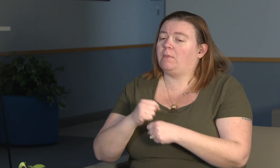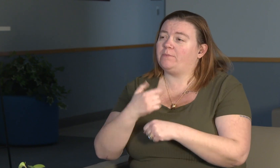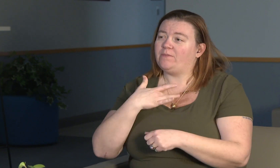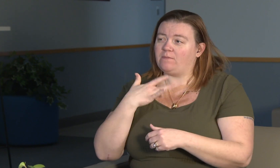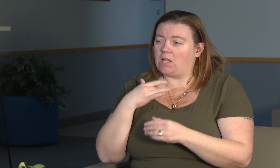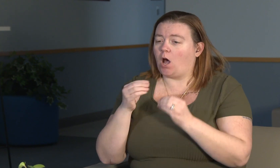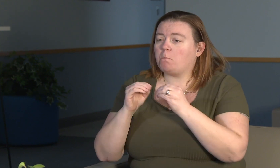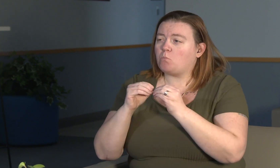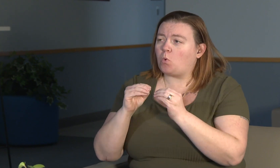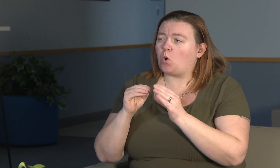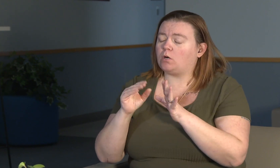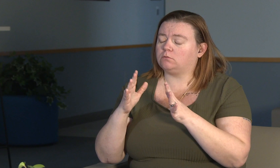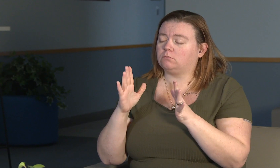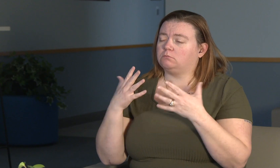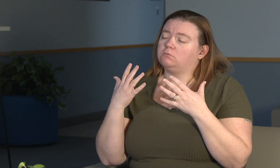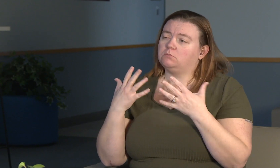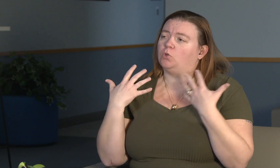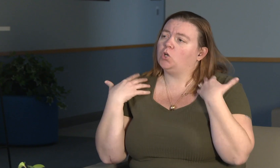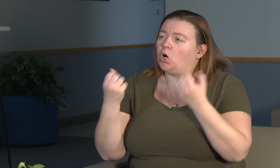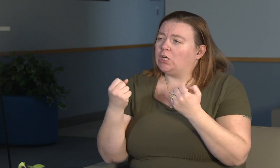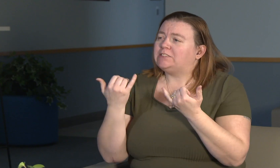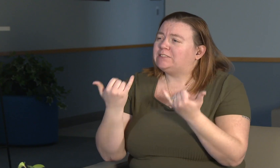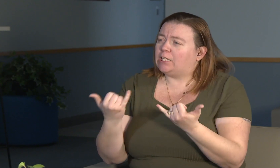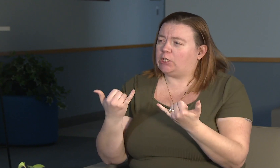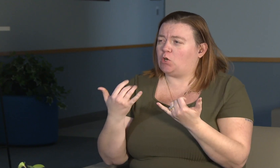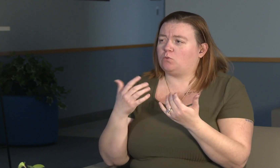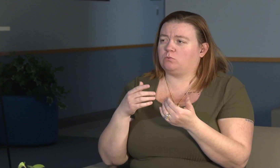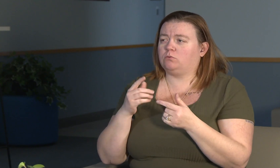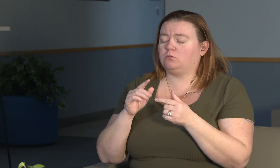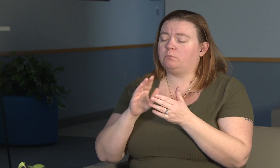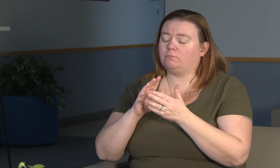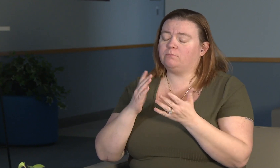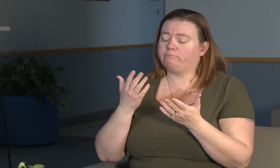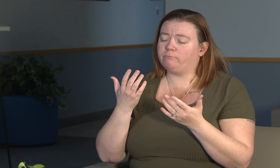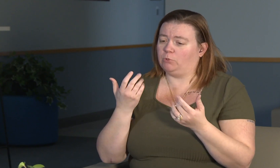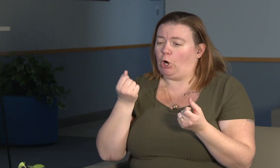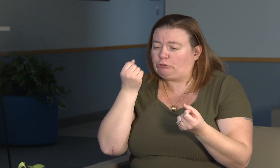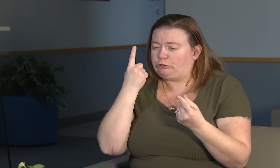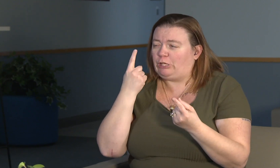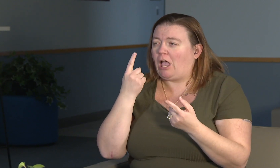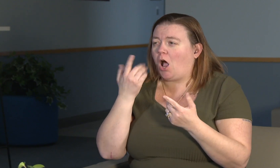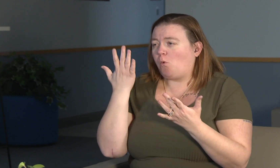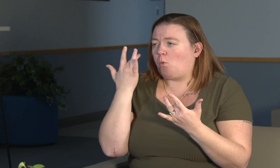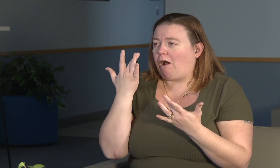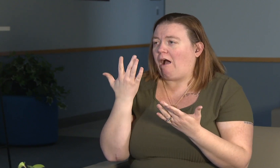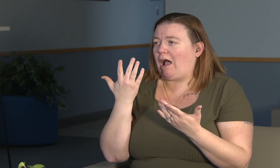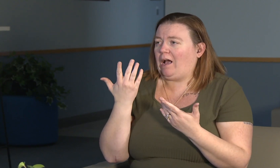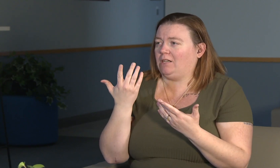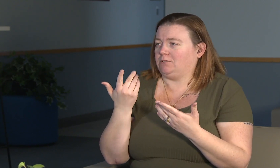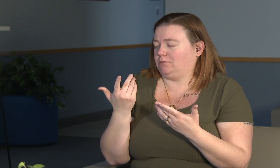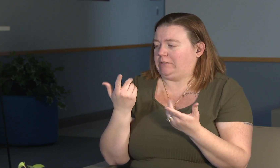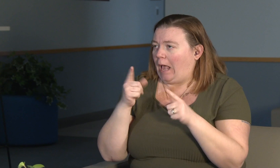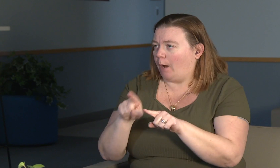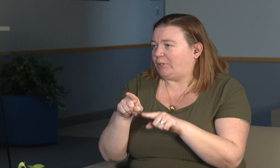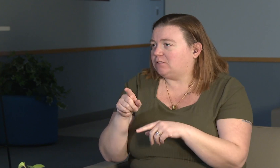for a few weeks until I felt more confident and really, I guess, had the personal courage to speak out